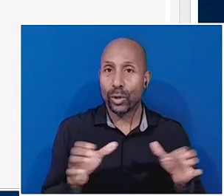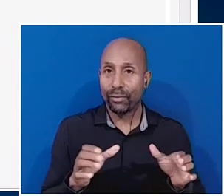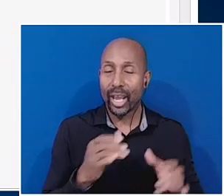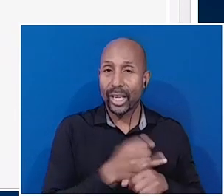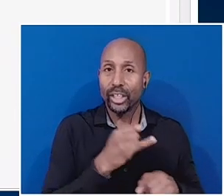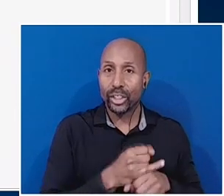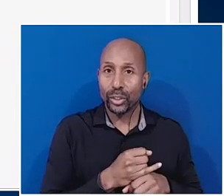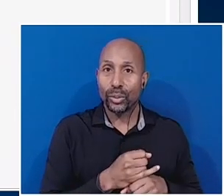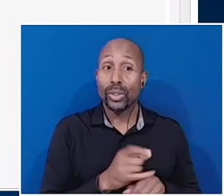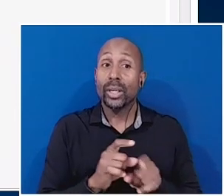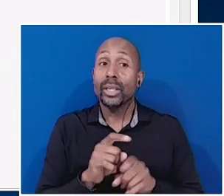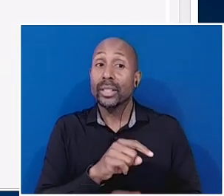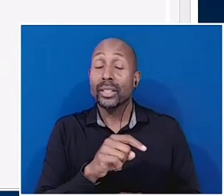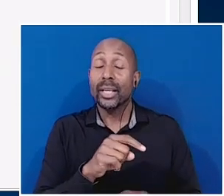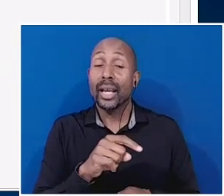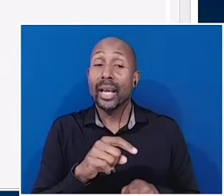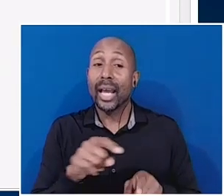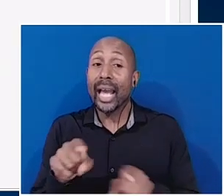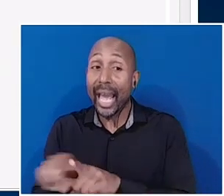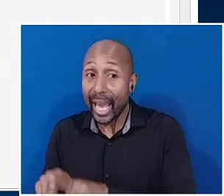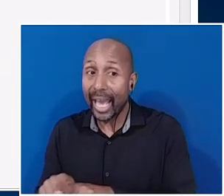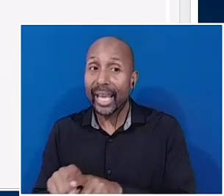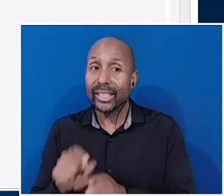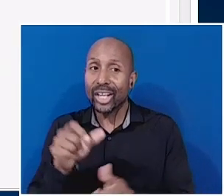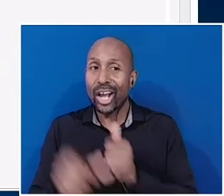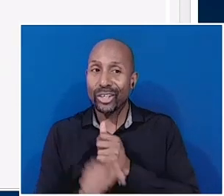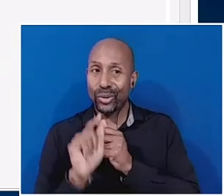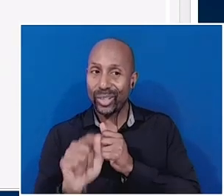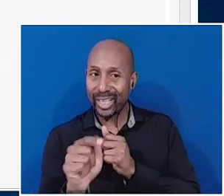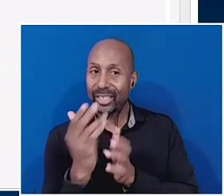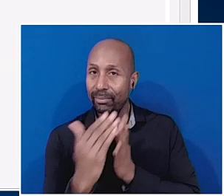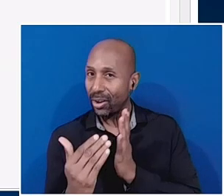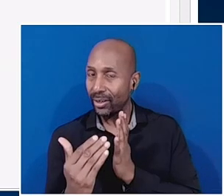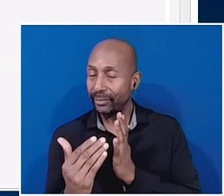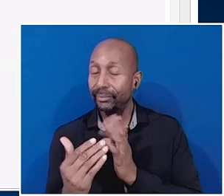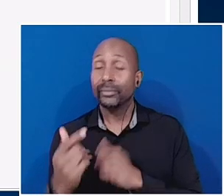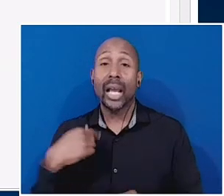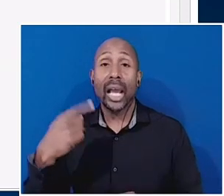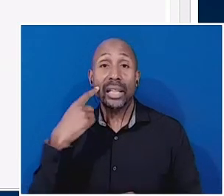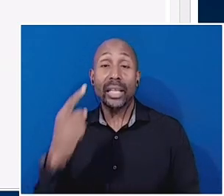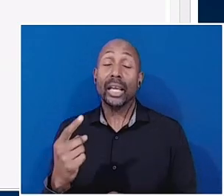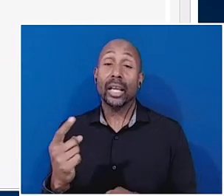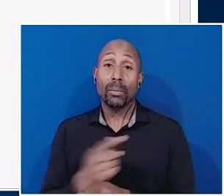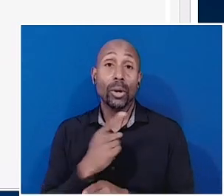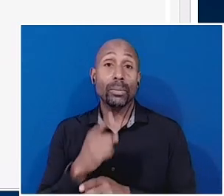provision. I think that it is appropriate to include a provisionally certified